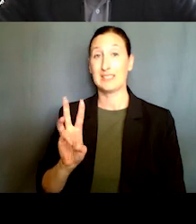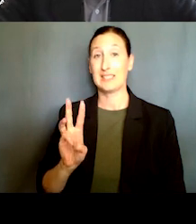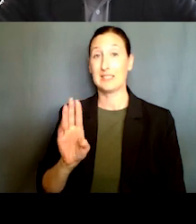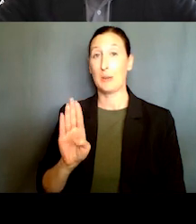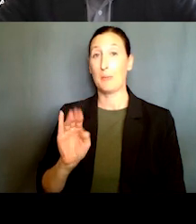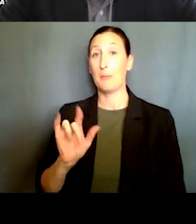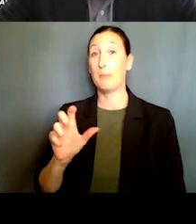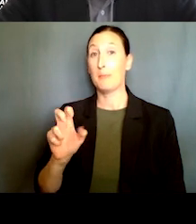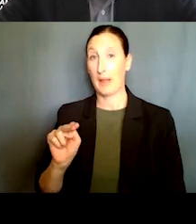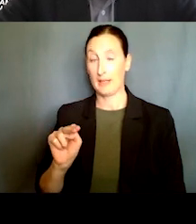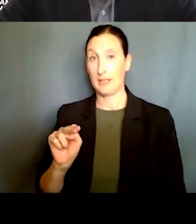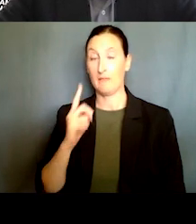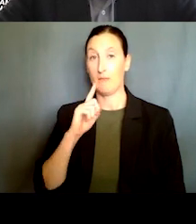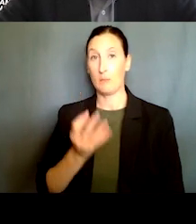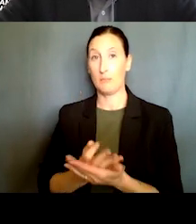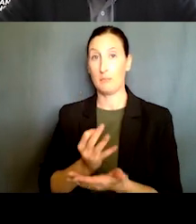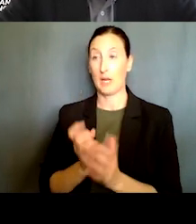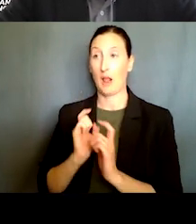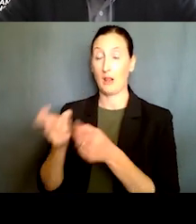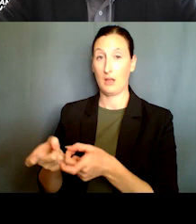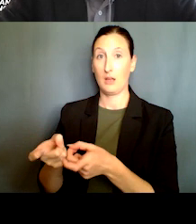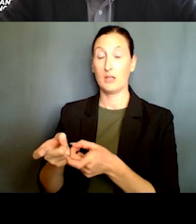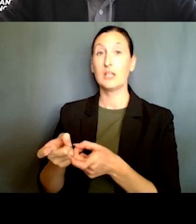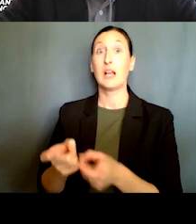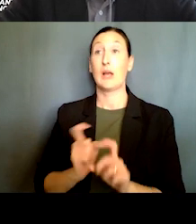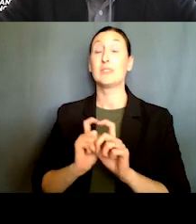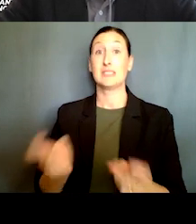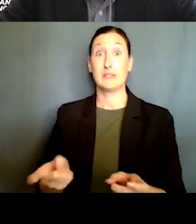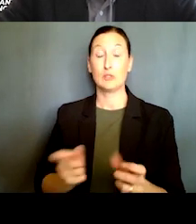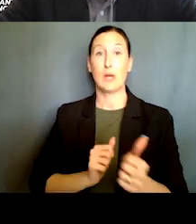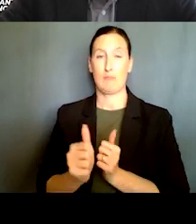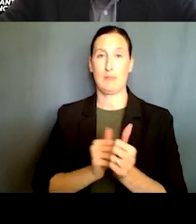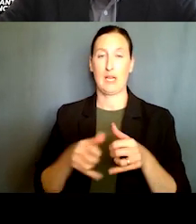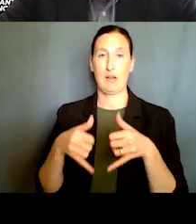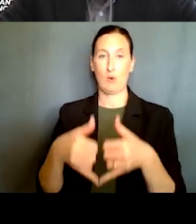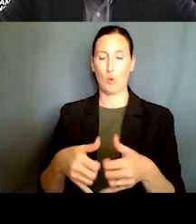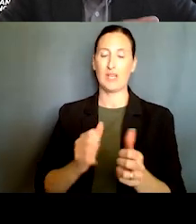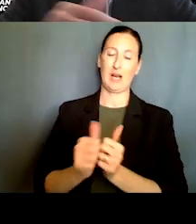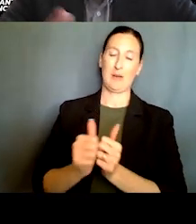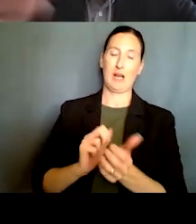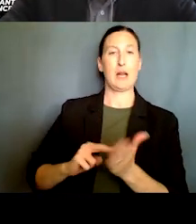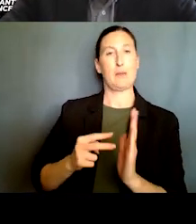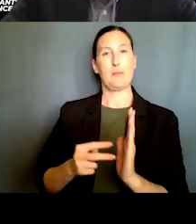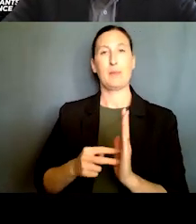That went to almost 2,500 competitive awards. Competitive means that they got reviewed and